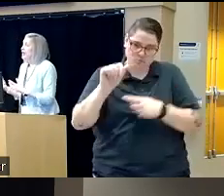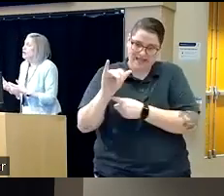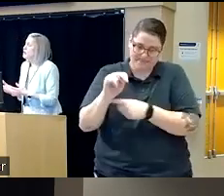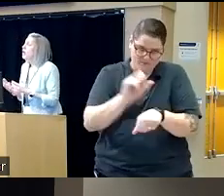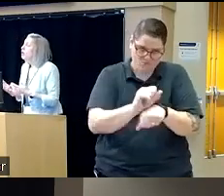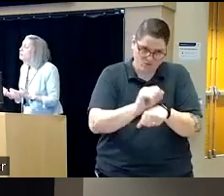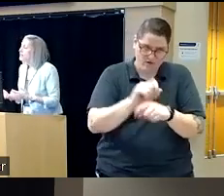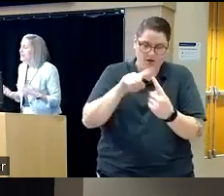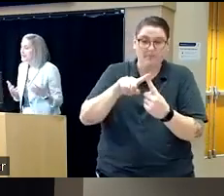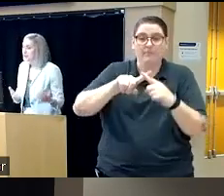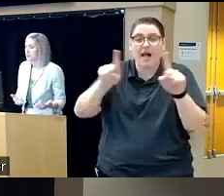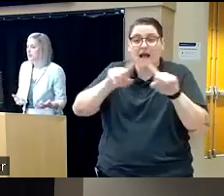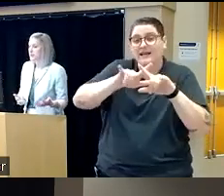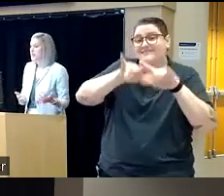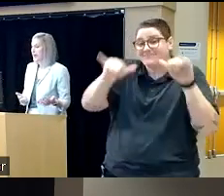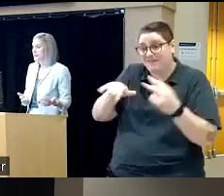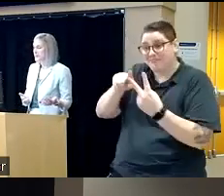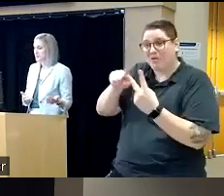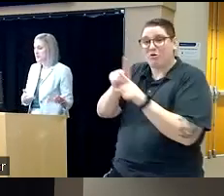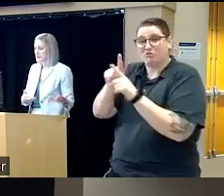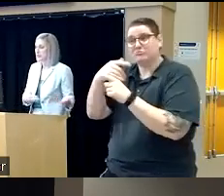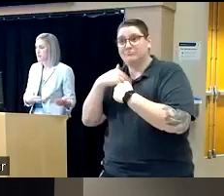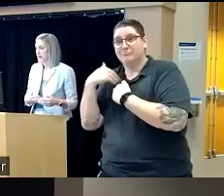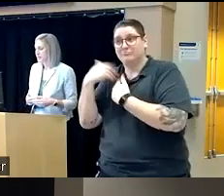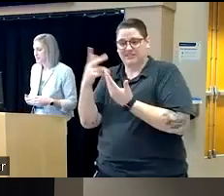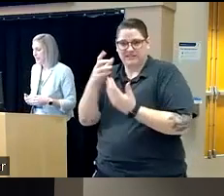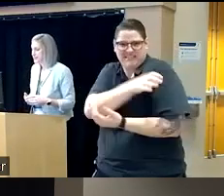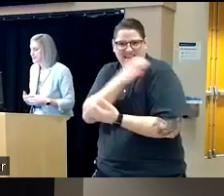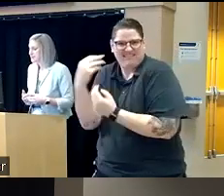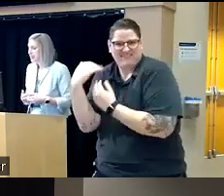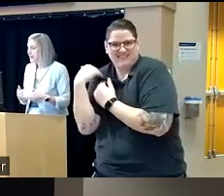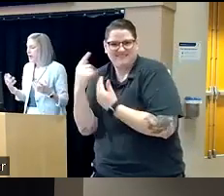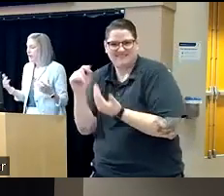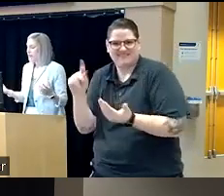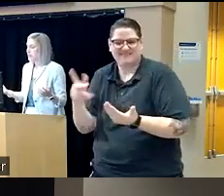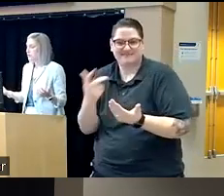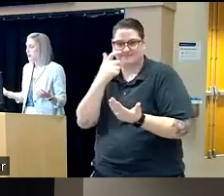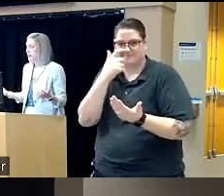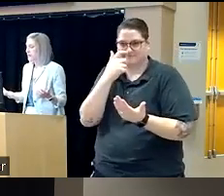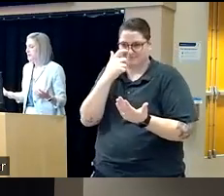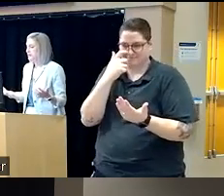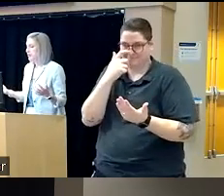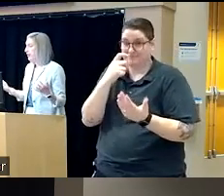and also hopefully clinical tasks clinical supervisory tasks however these two buckets